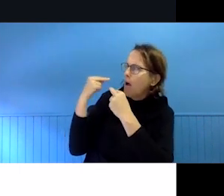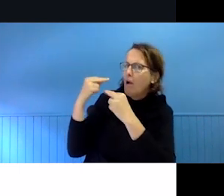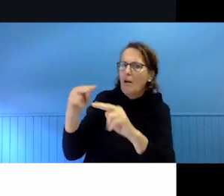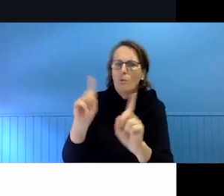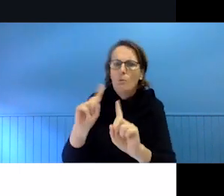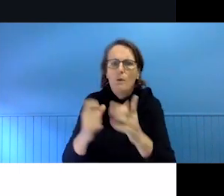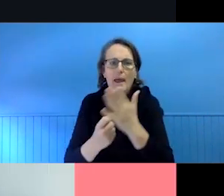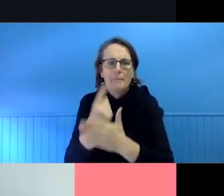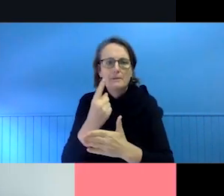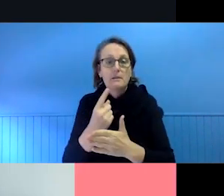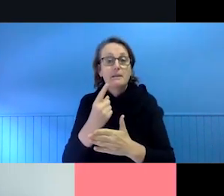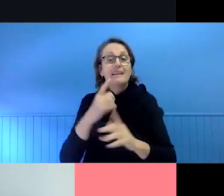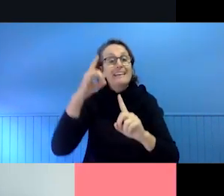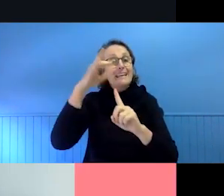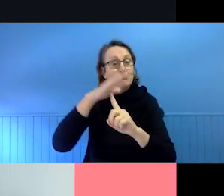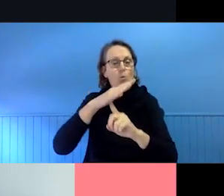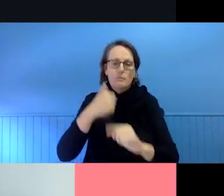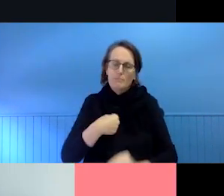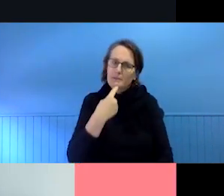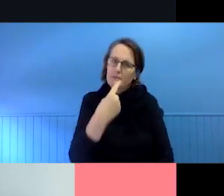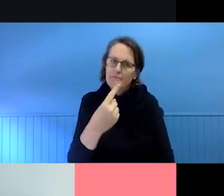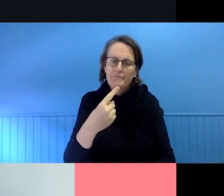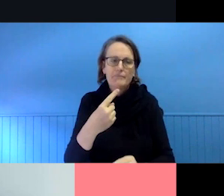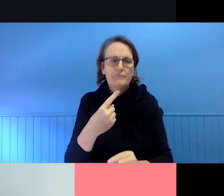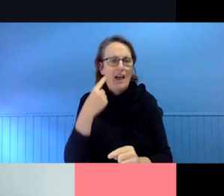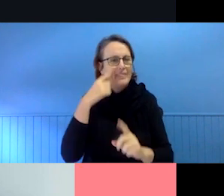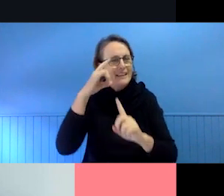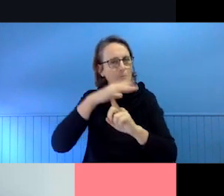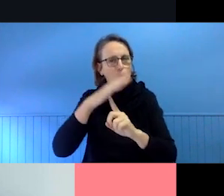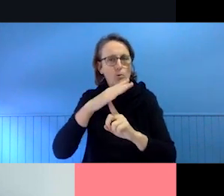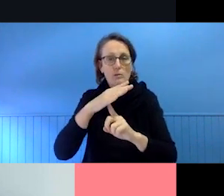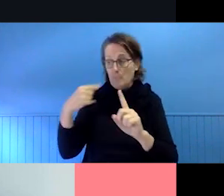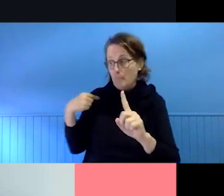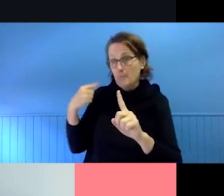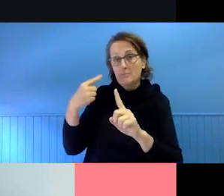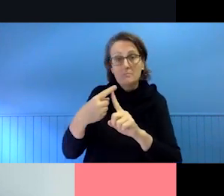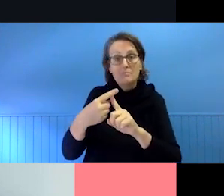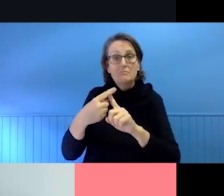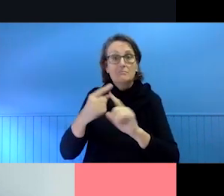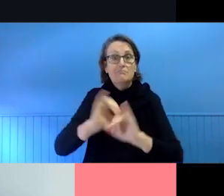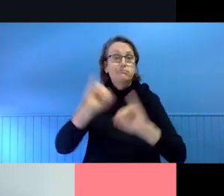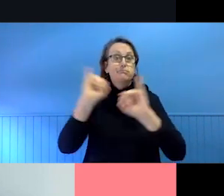One of the things I really strongly recommend throughout all times through the crisis and right at the end, if you haven't done it